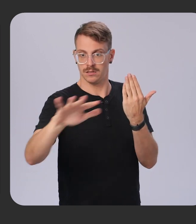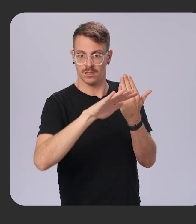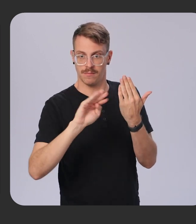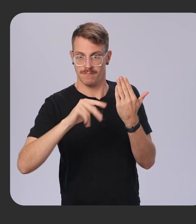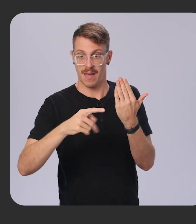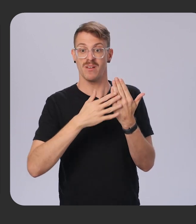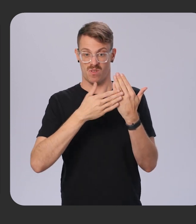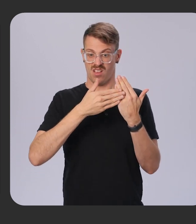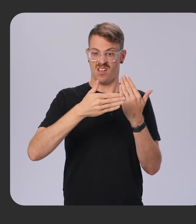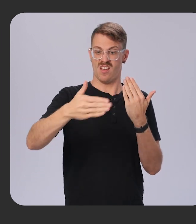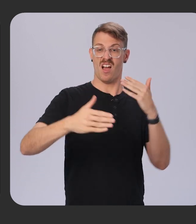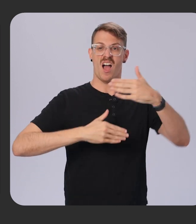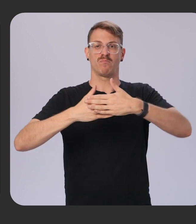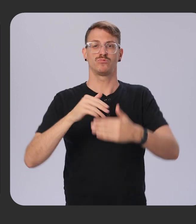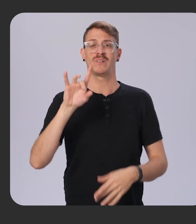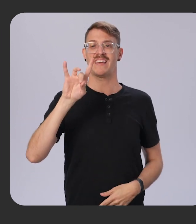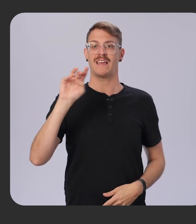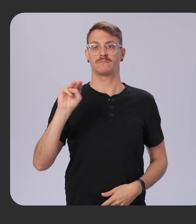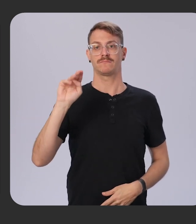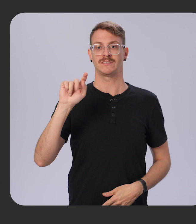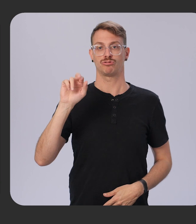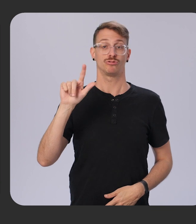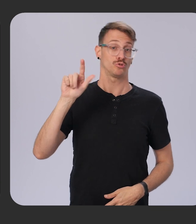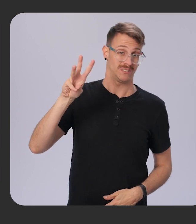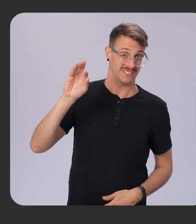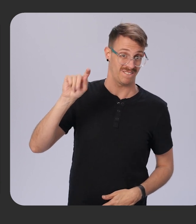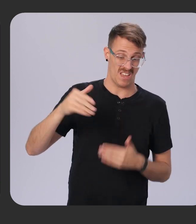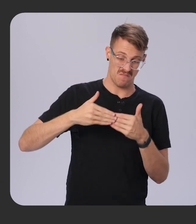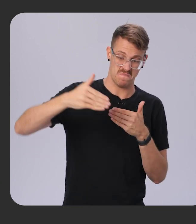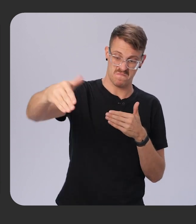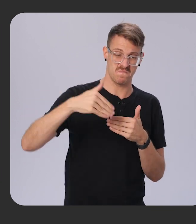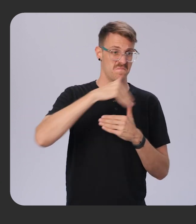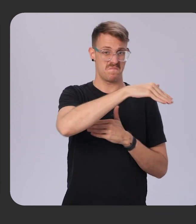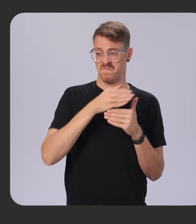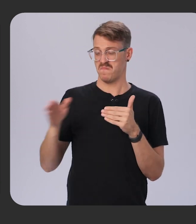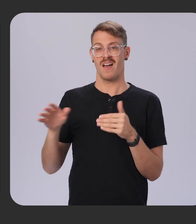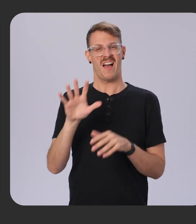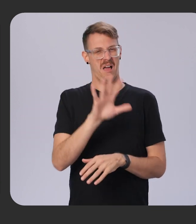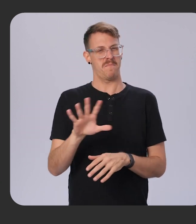out to 8 meters or 26 feet-- about the size of a big room.